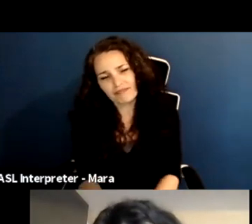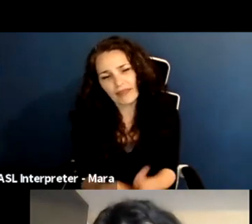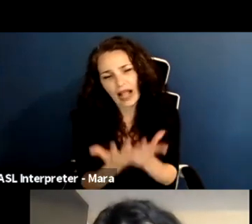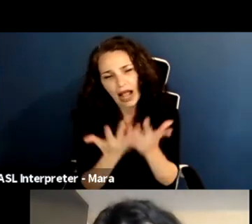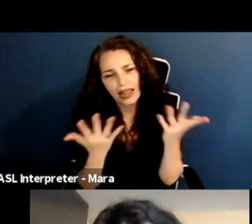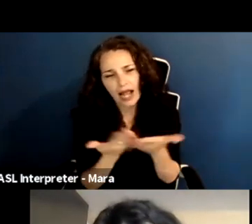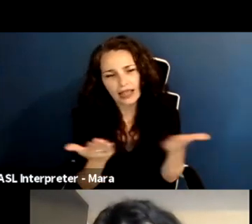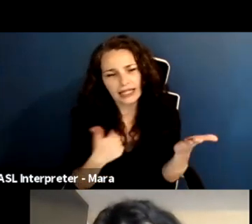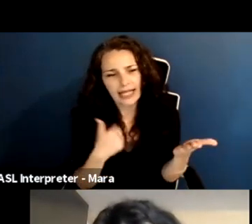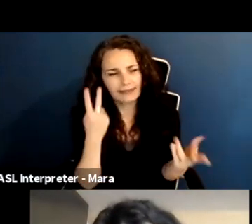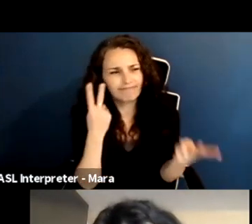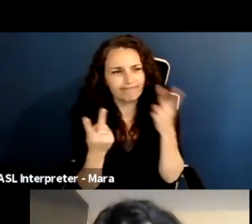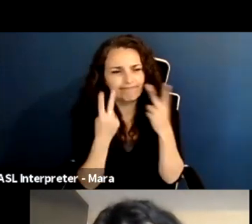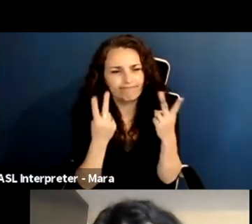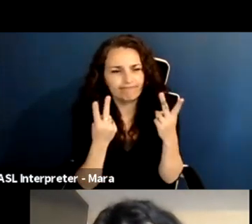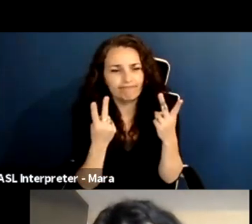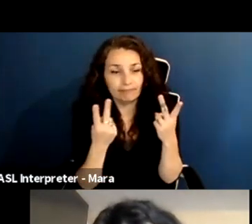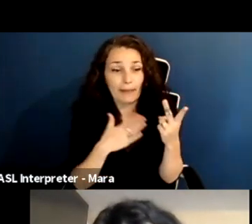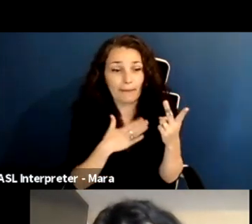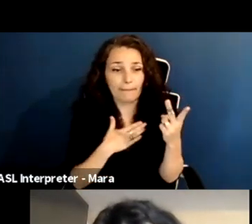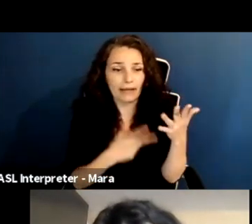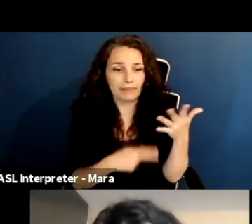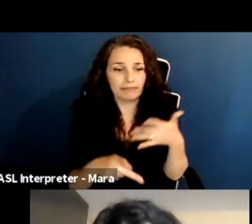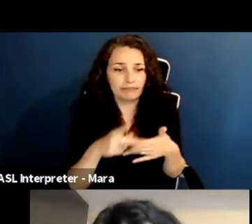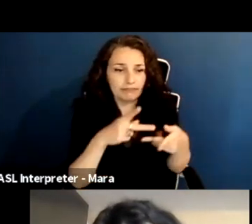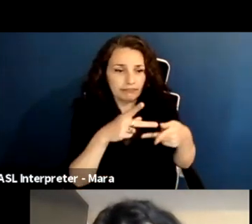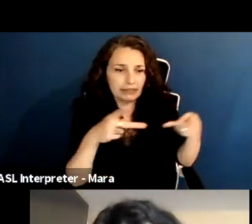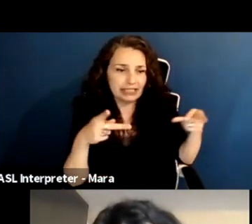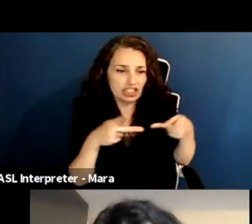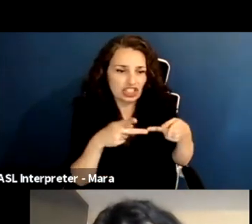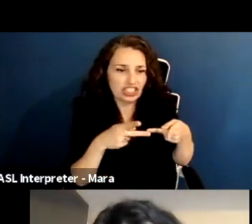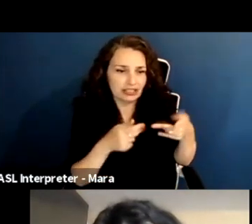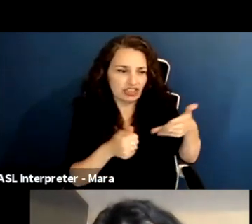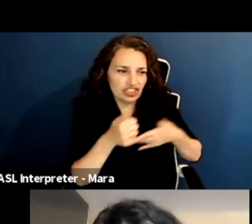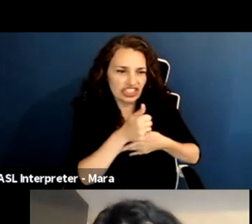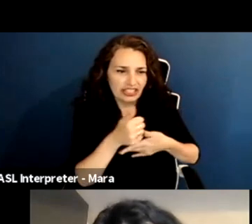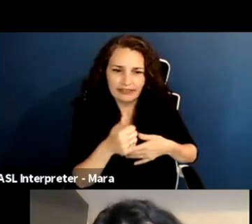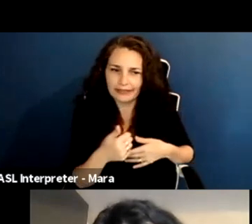especially in my position as chief, there was literally no love there,